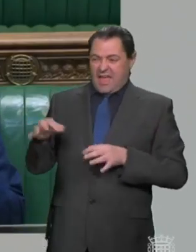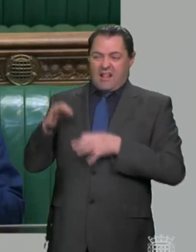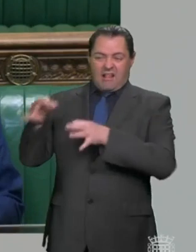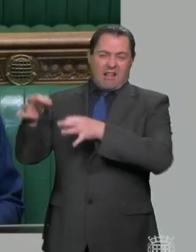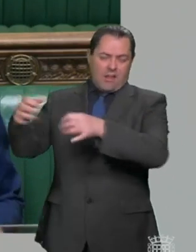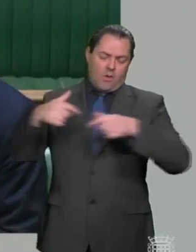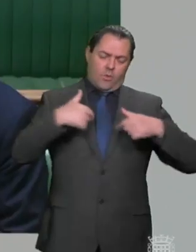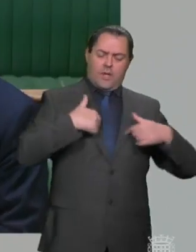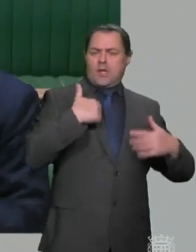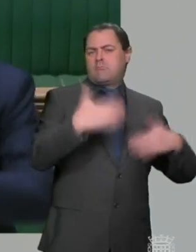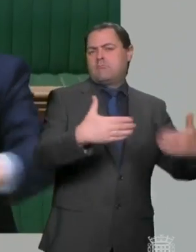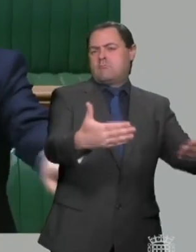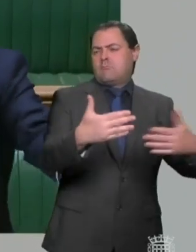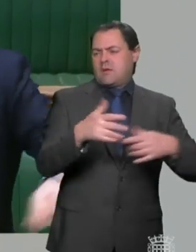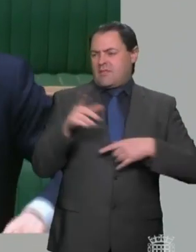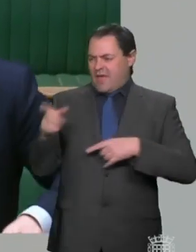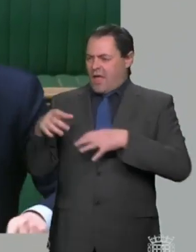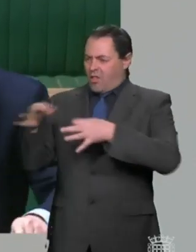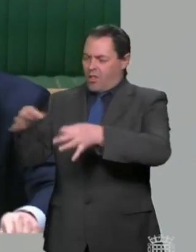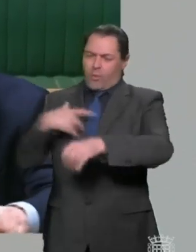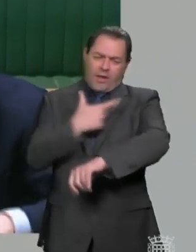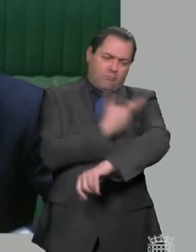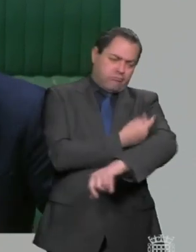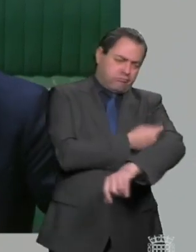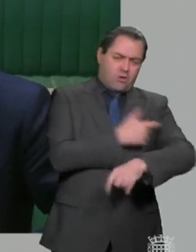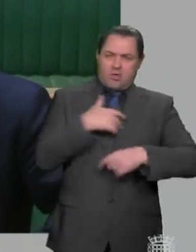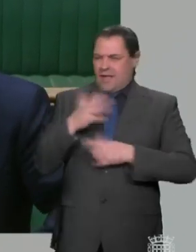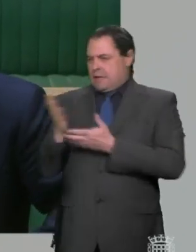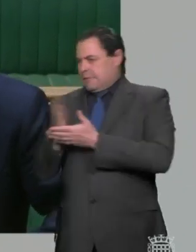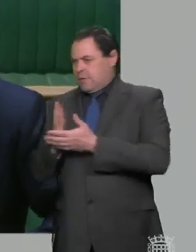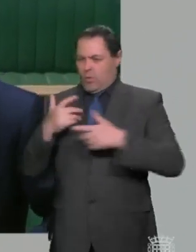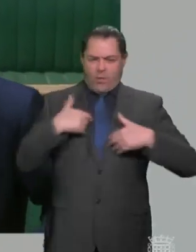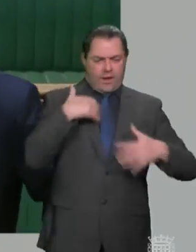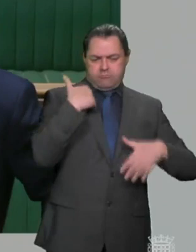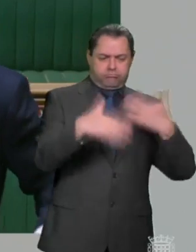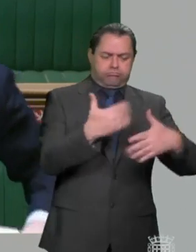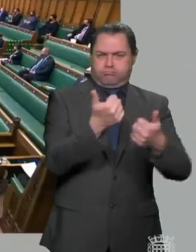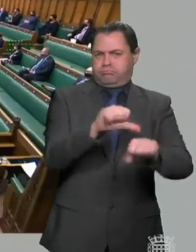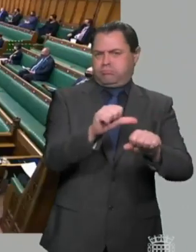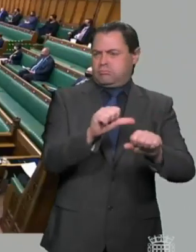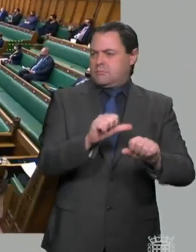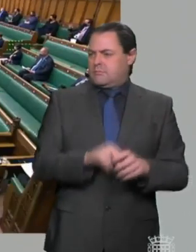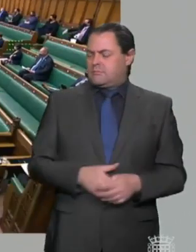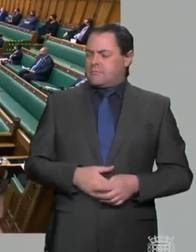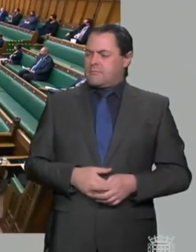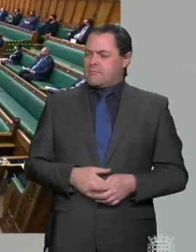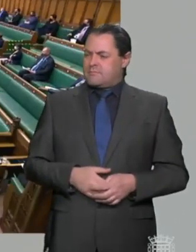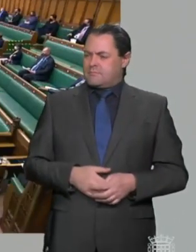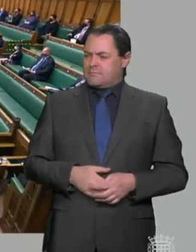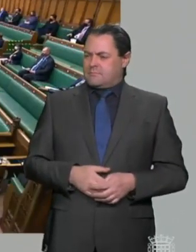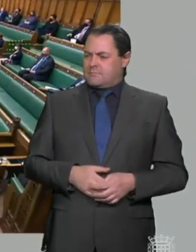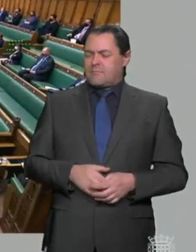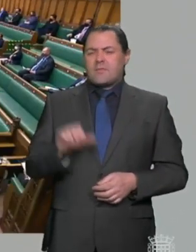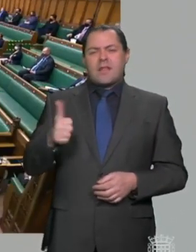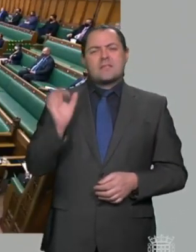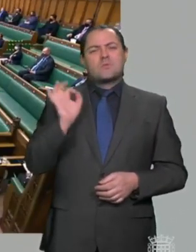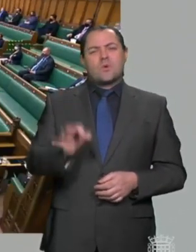we vaccinate. They deliberate; we deliver. >> Tom Tugendhat (Tonbridge and Malling) (Con)